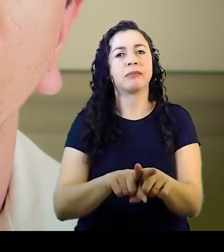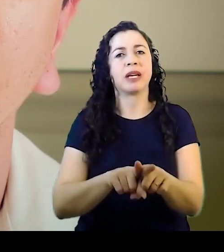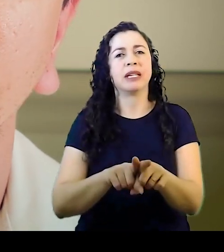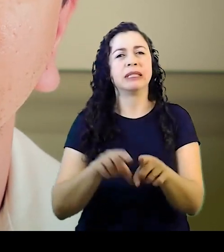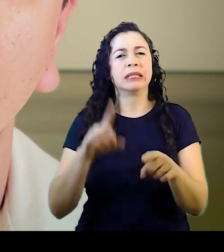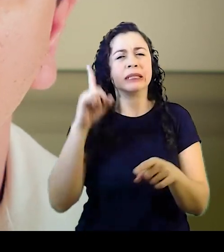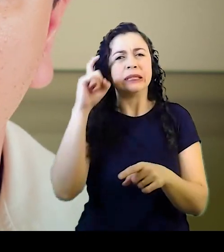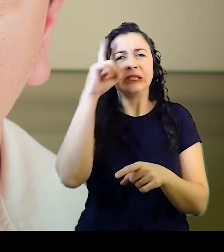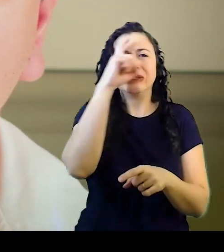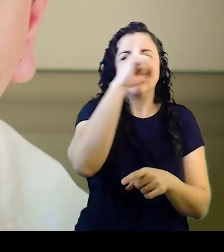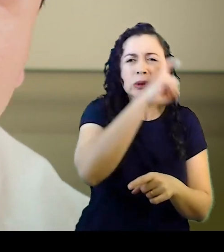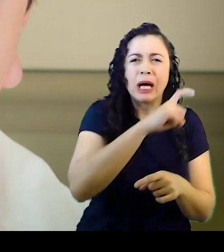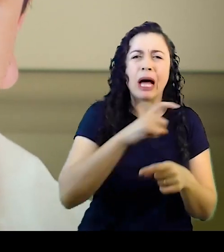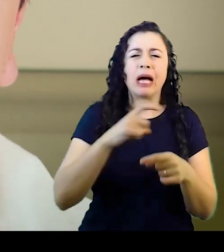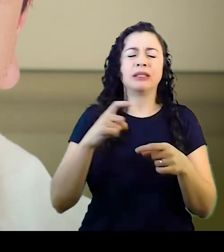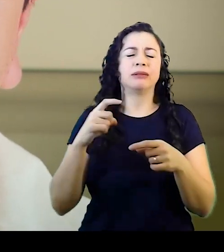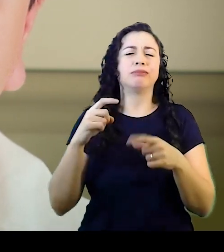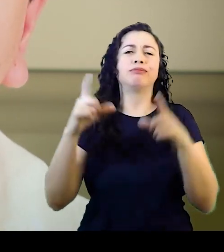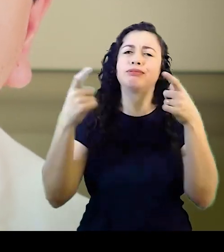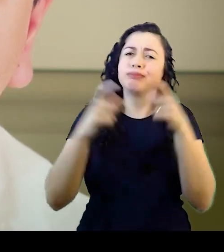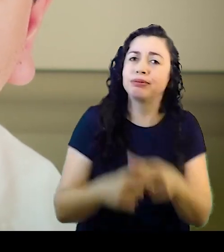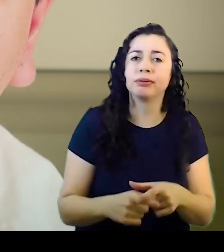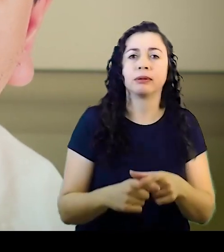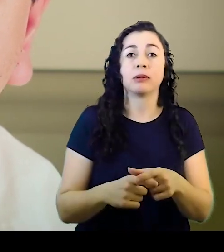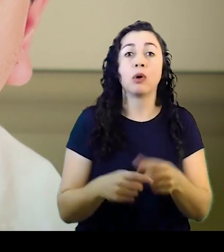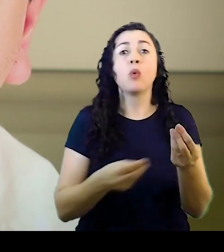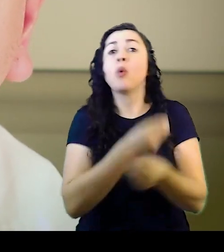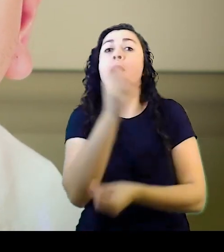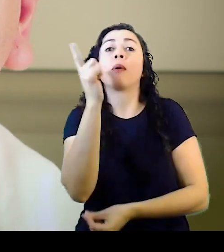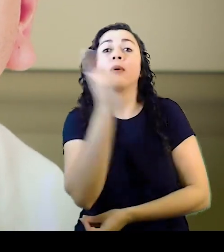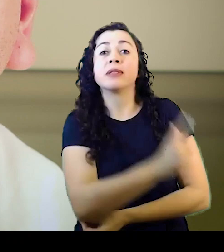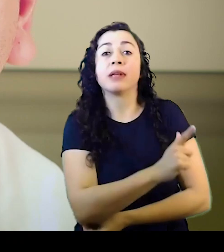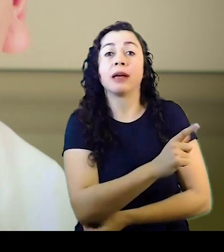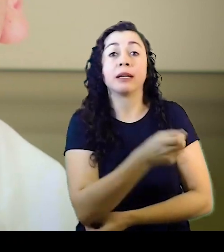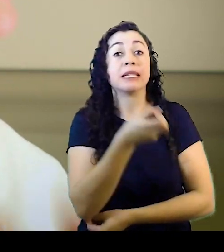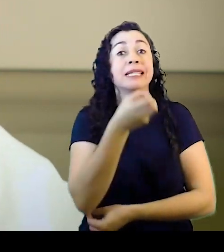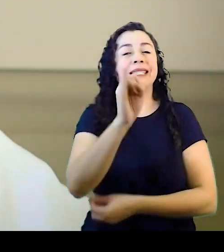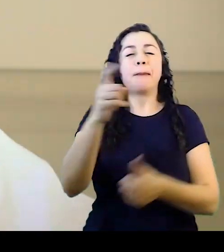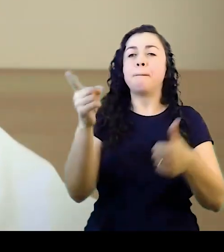associated with infection. We can only do this by understanding the virus and the disease.